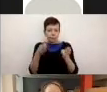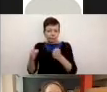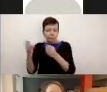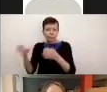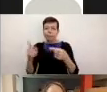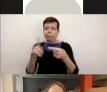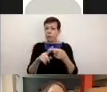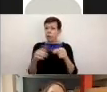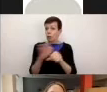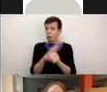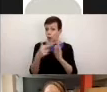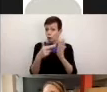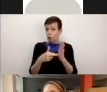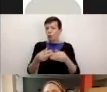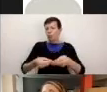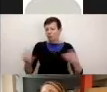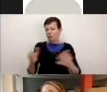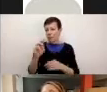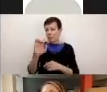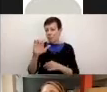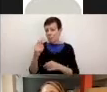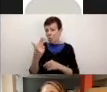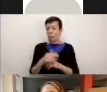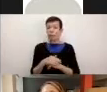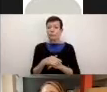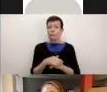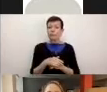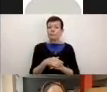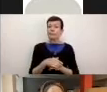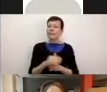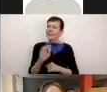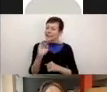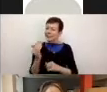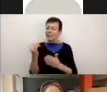Now we have heard from artists a desire for a program that can respond to opportunities